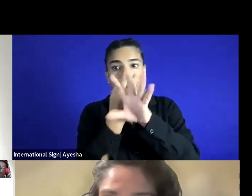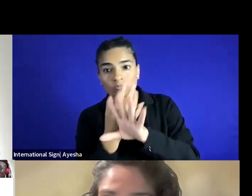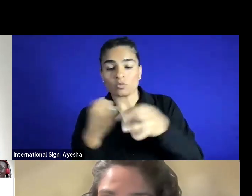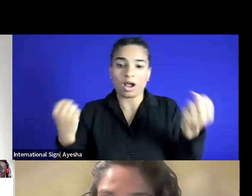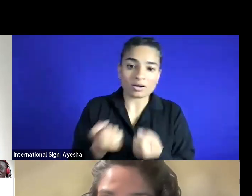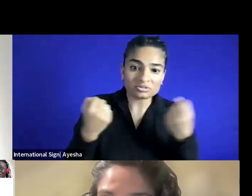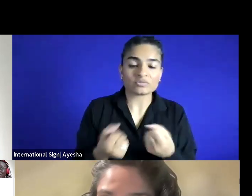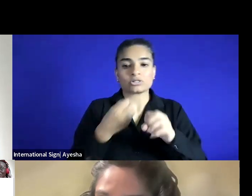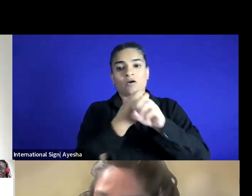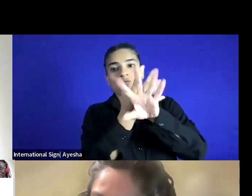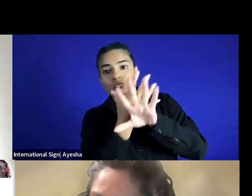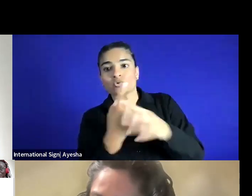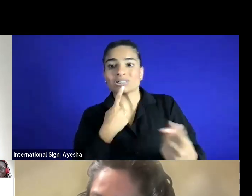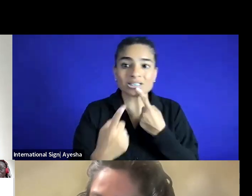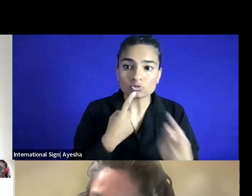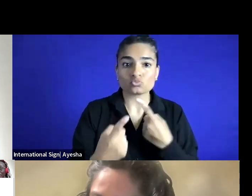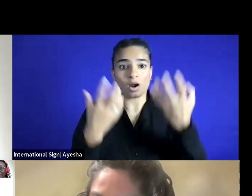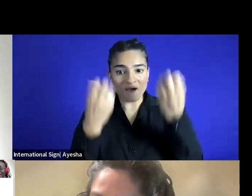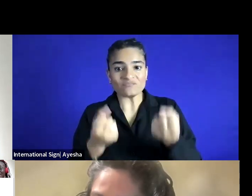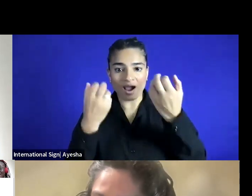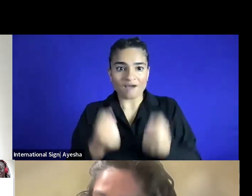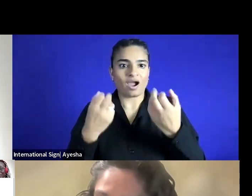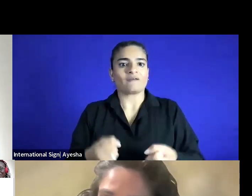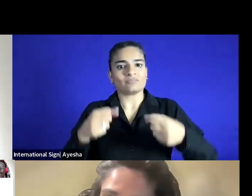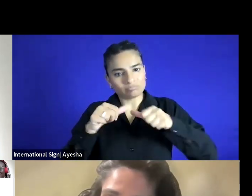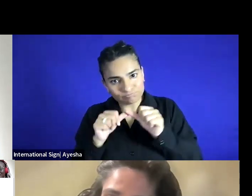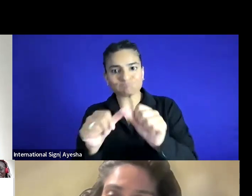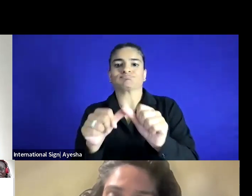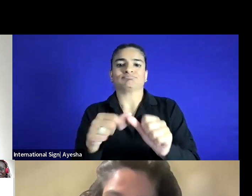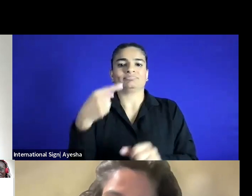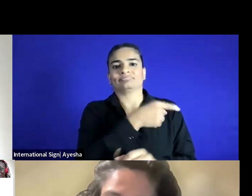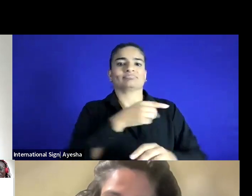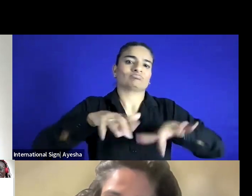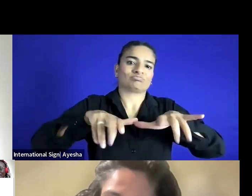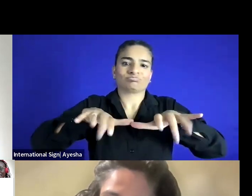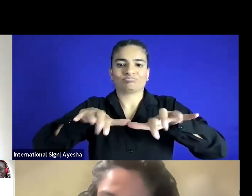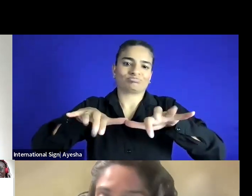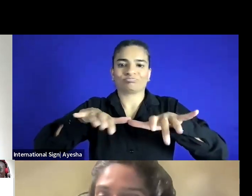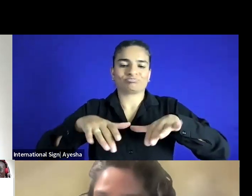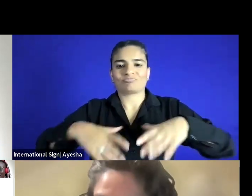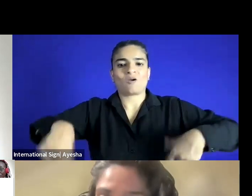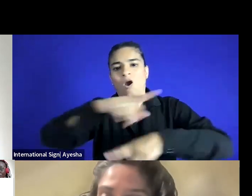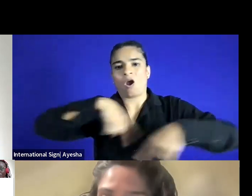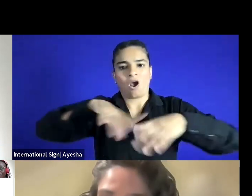and we can still use the forum kitchen table for the, discussions if you attend our session is, you can attend a session is a group